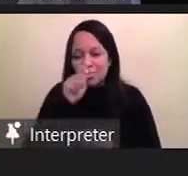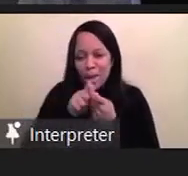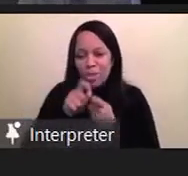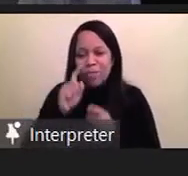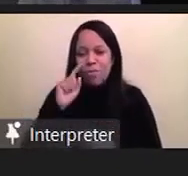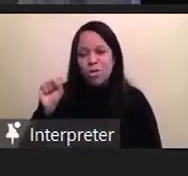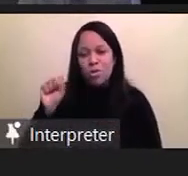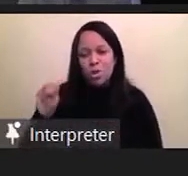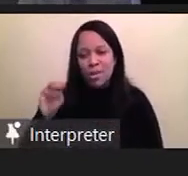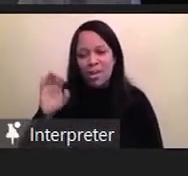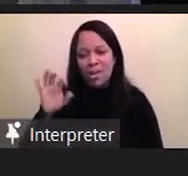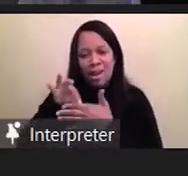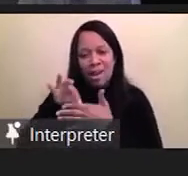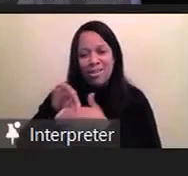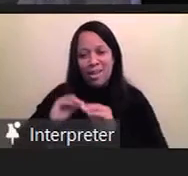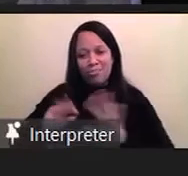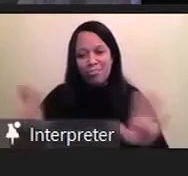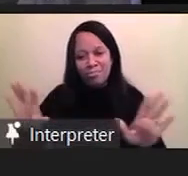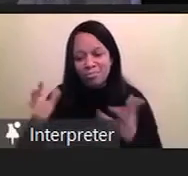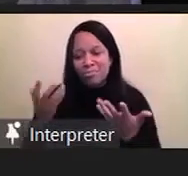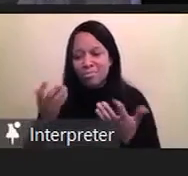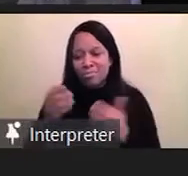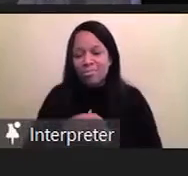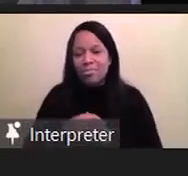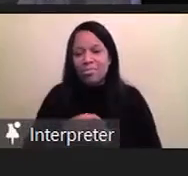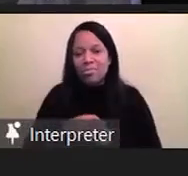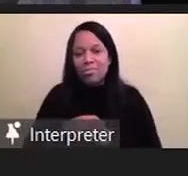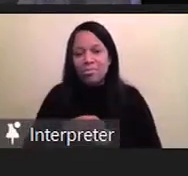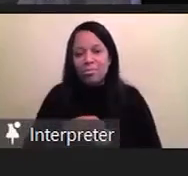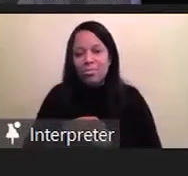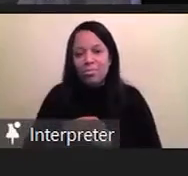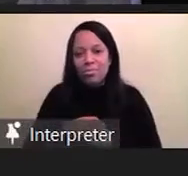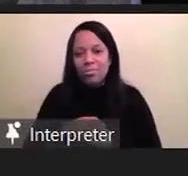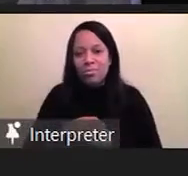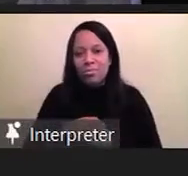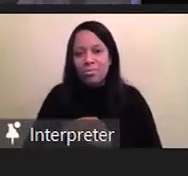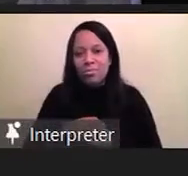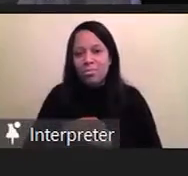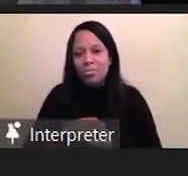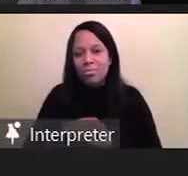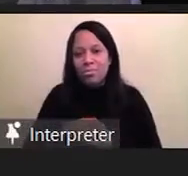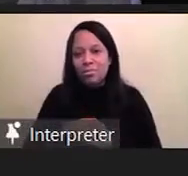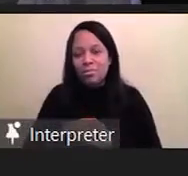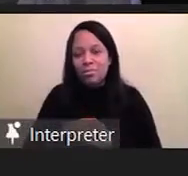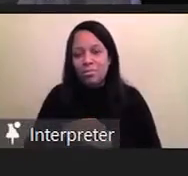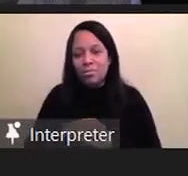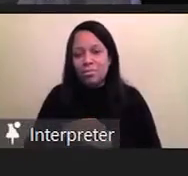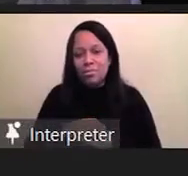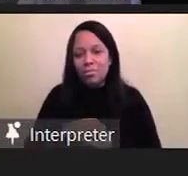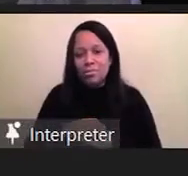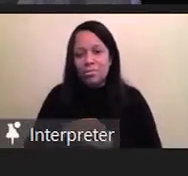et cetera for the employment process.